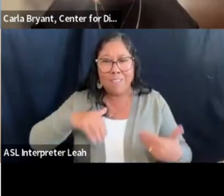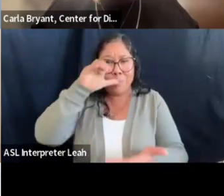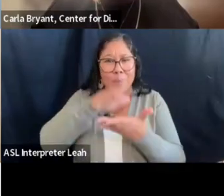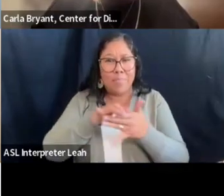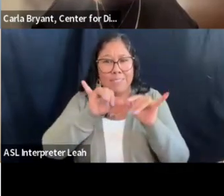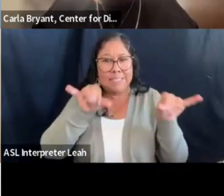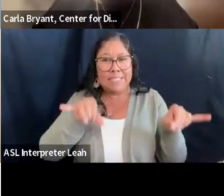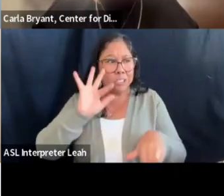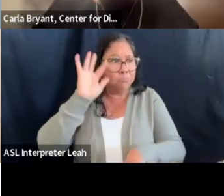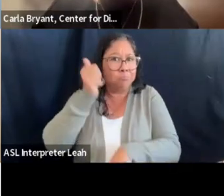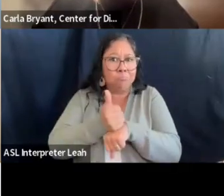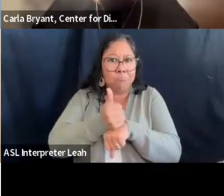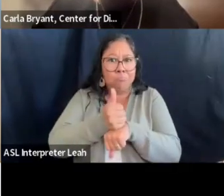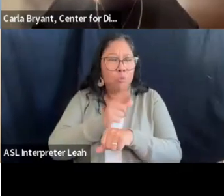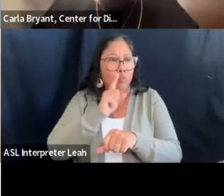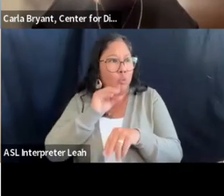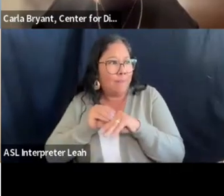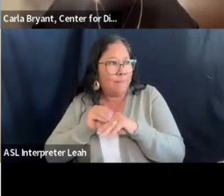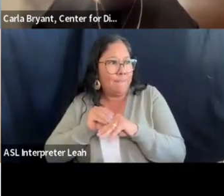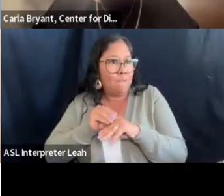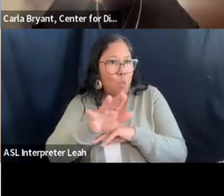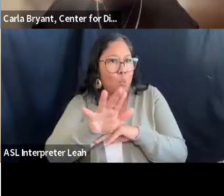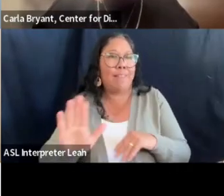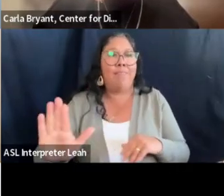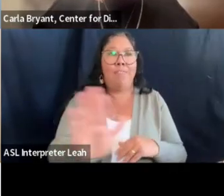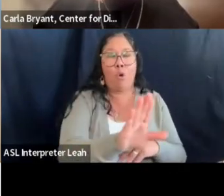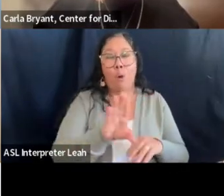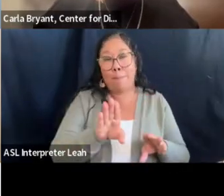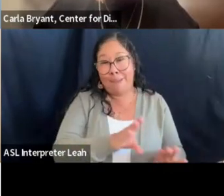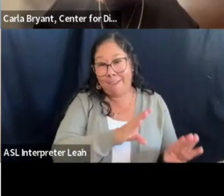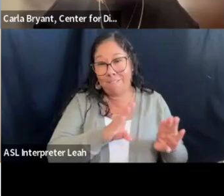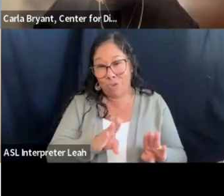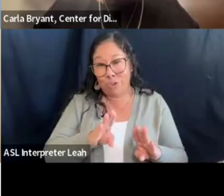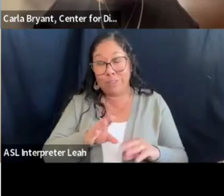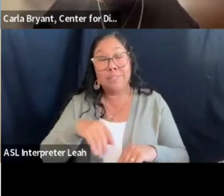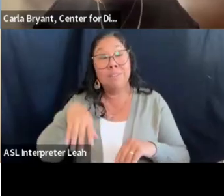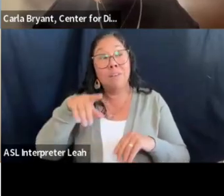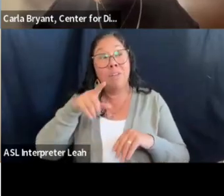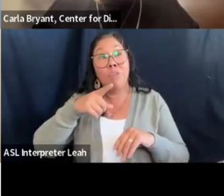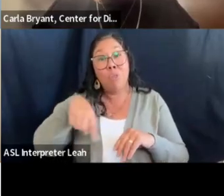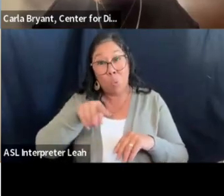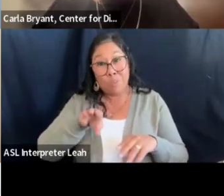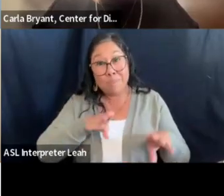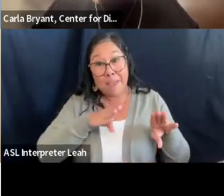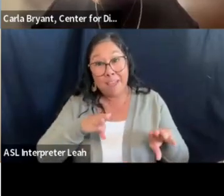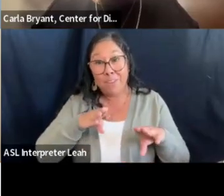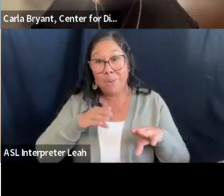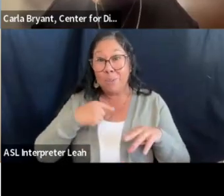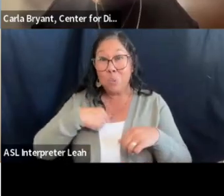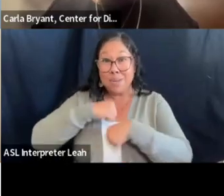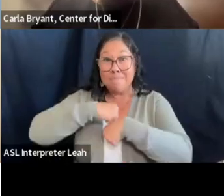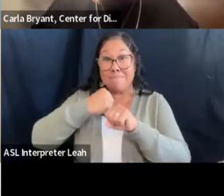actually dictate their behaviors. And from those behaviors, we start to create these structures